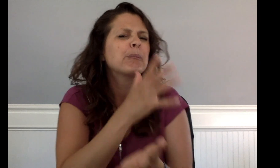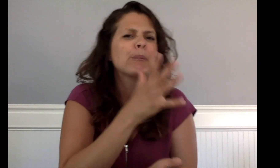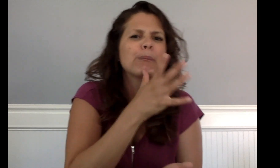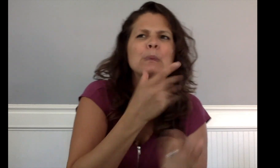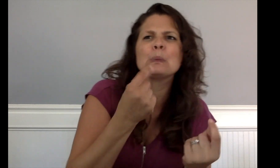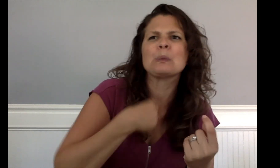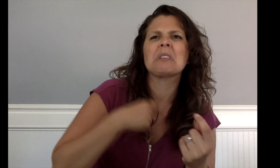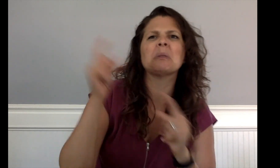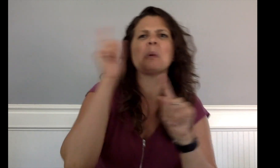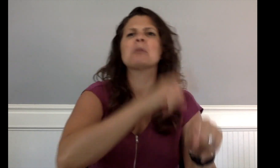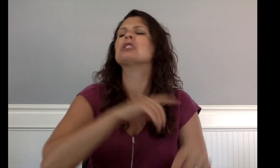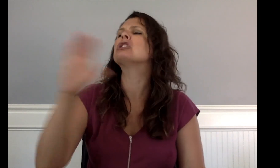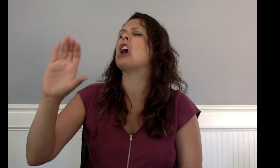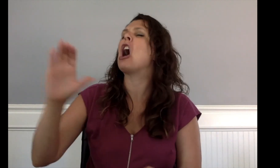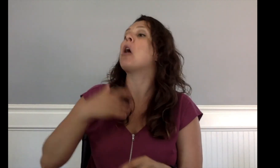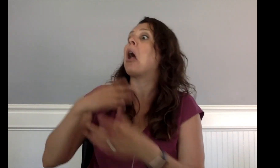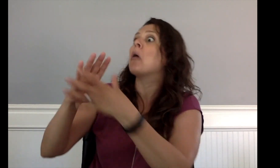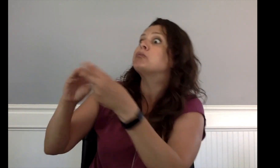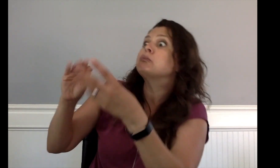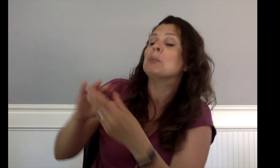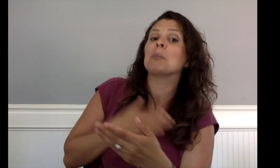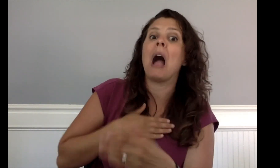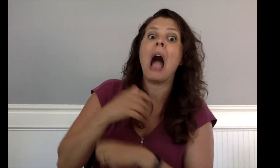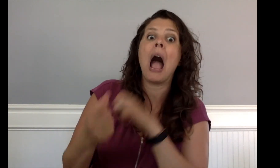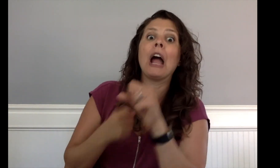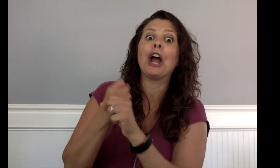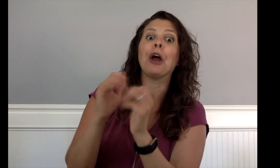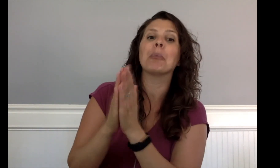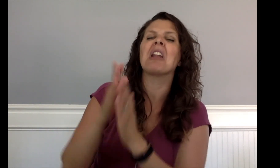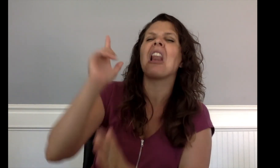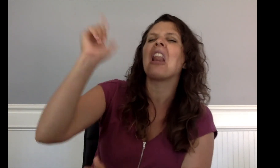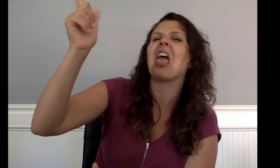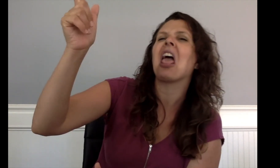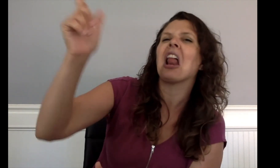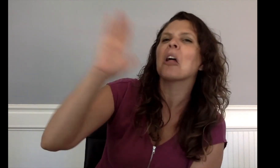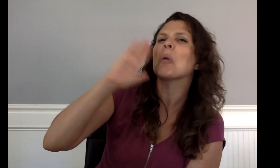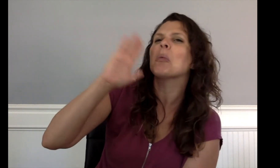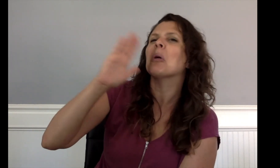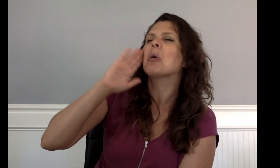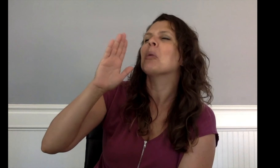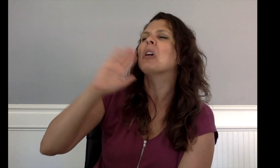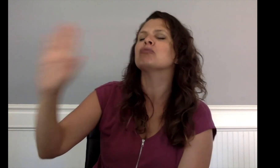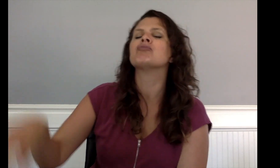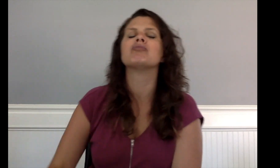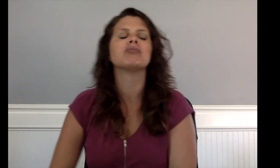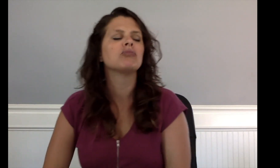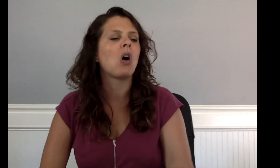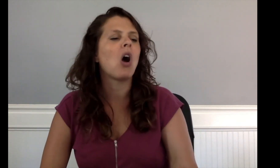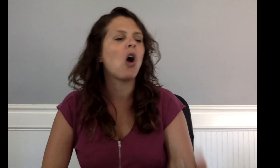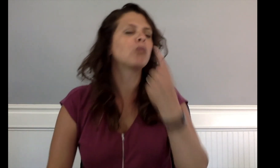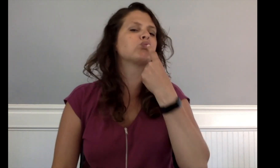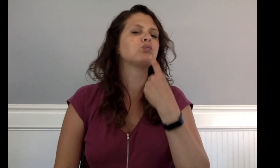agreed. “I should go help your mother as well. Charlie, my yearbook will have to wait.”